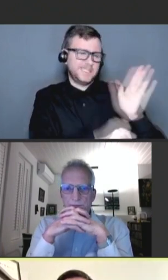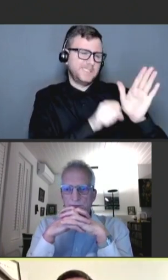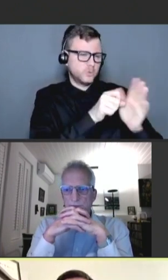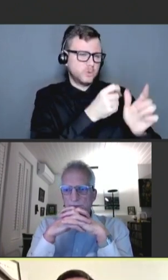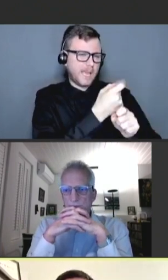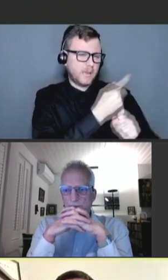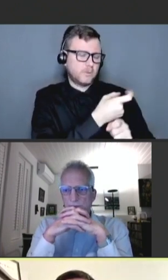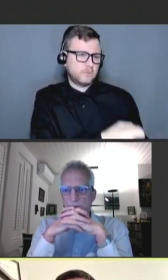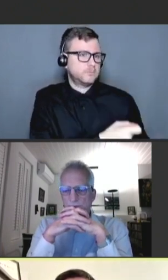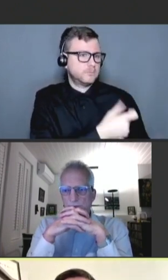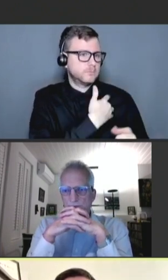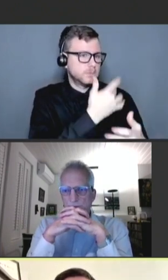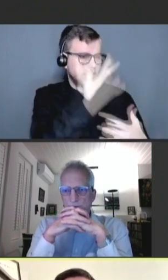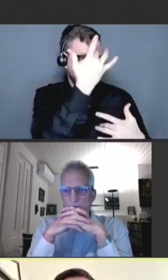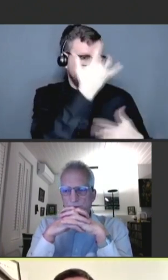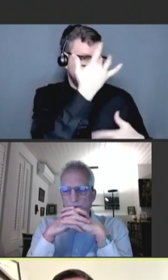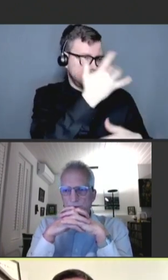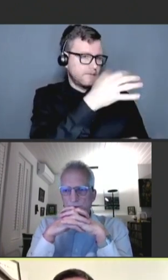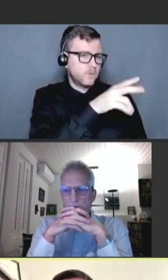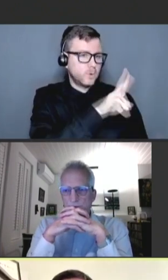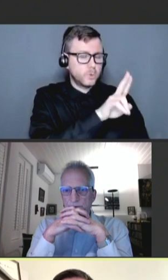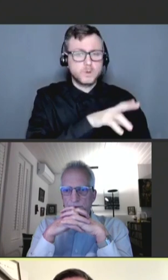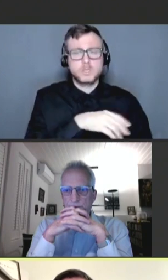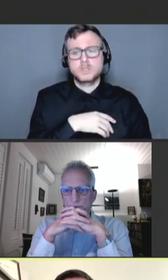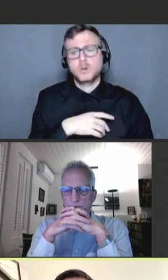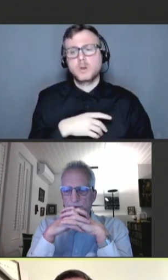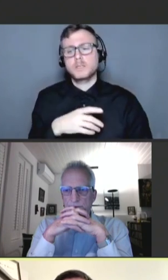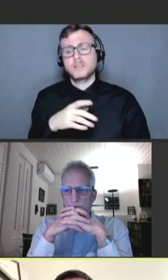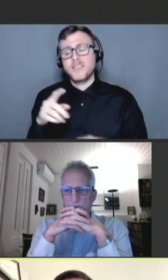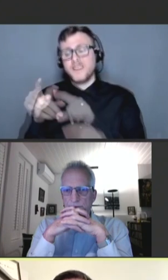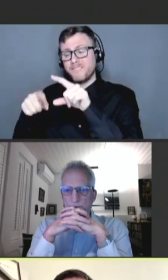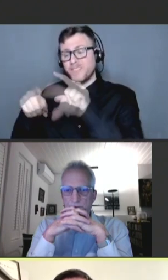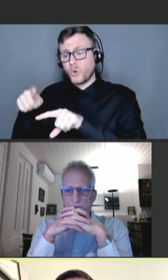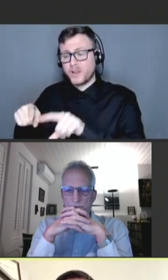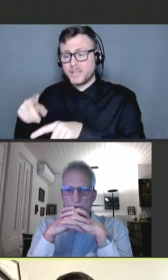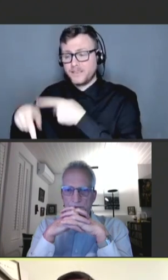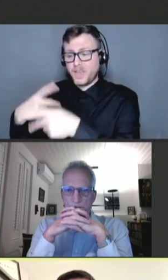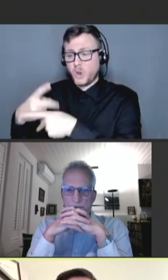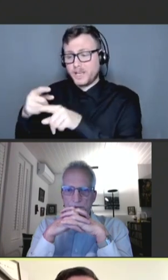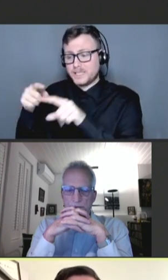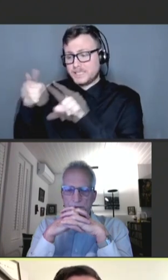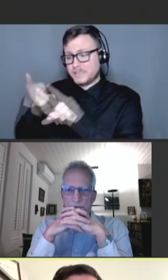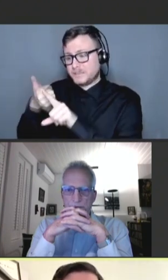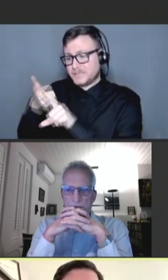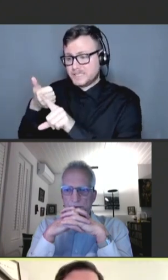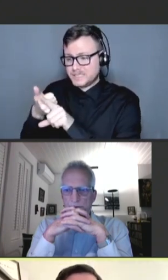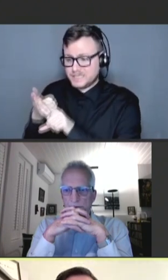different variants and the argument has been that, you know, the variants have maybe produced less or